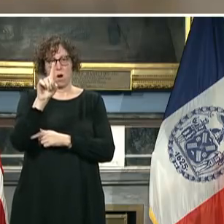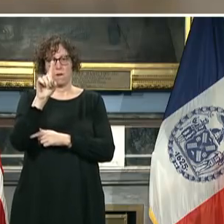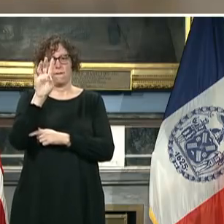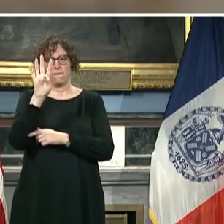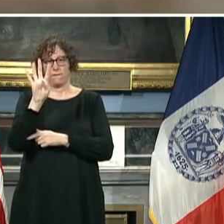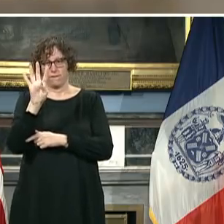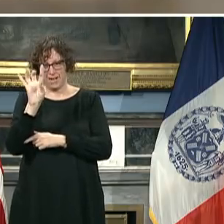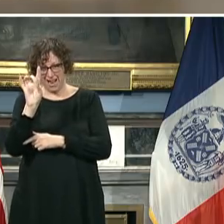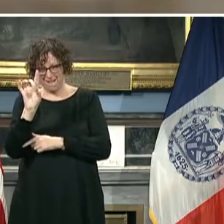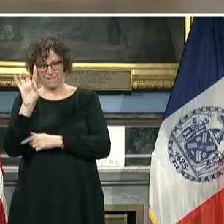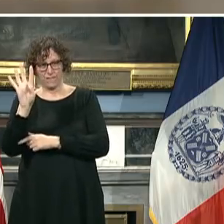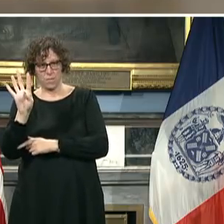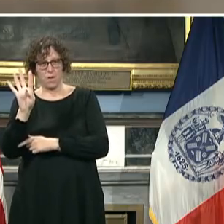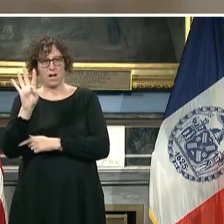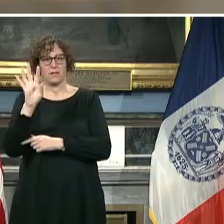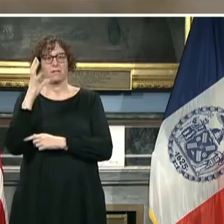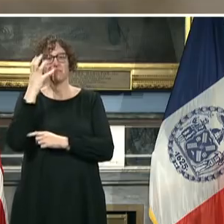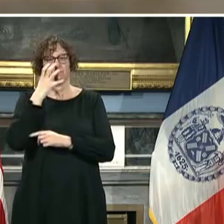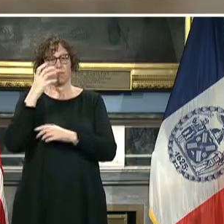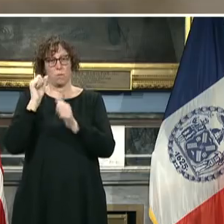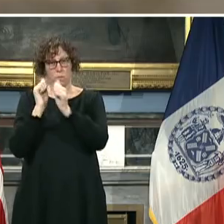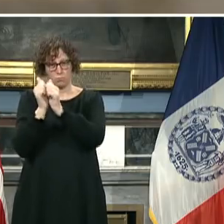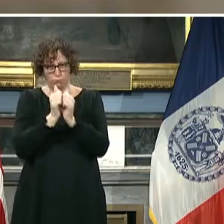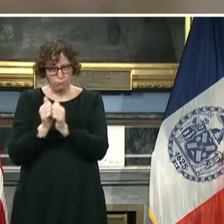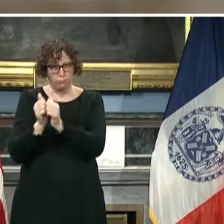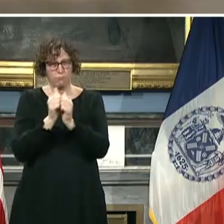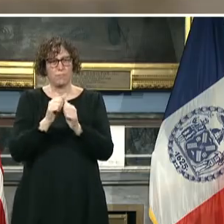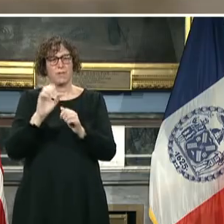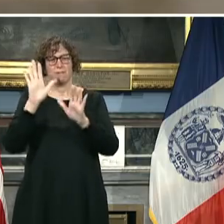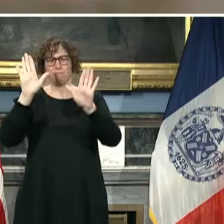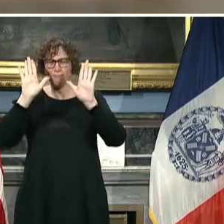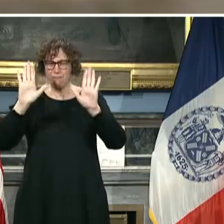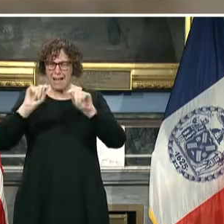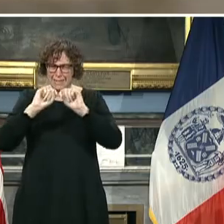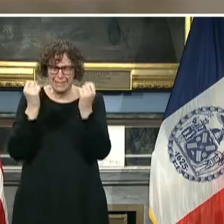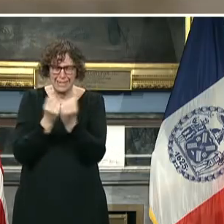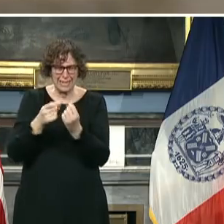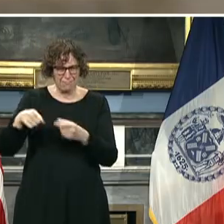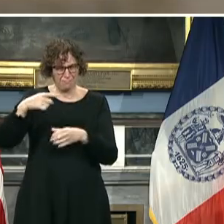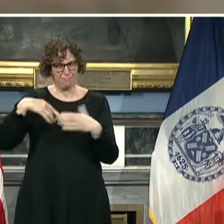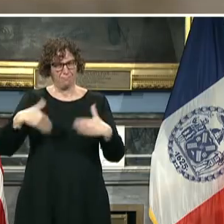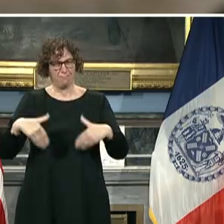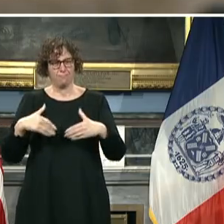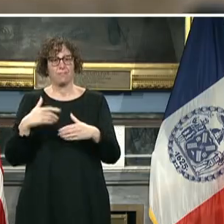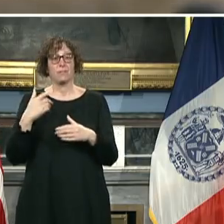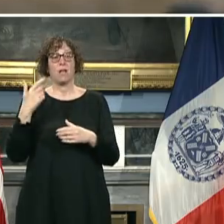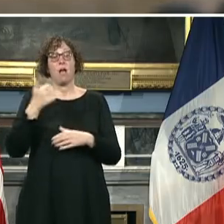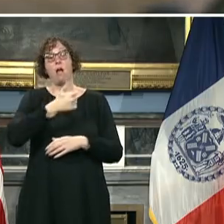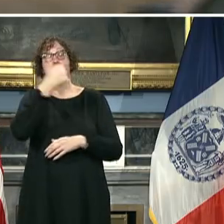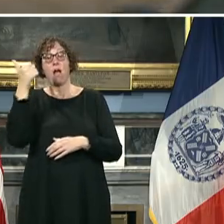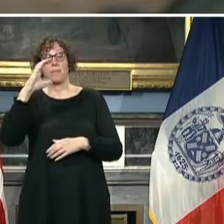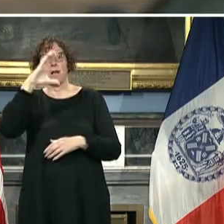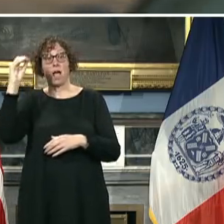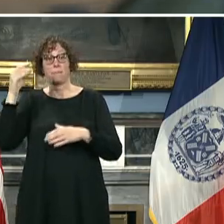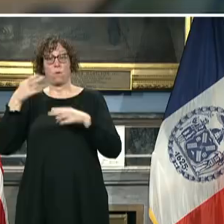THE NAVY YARD,